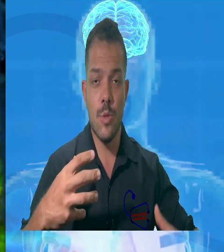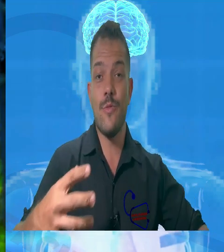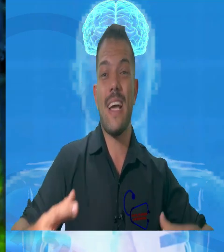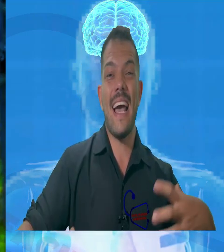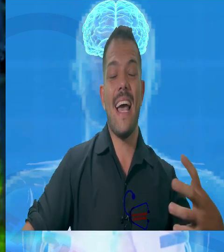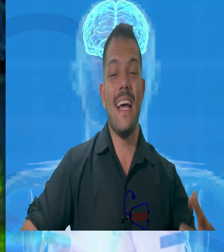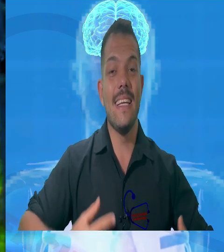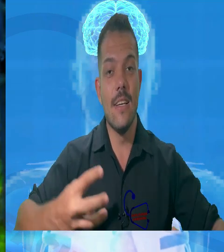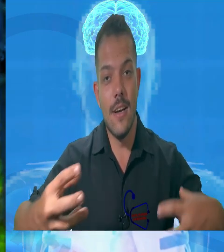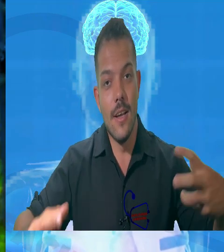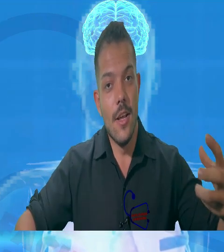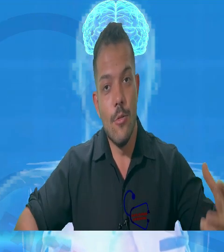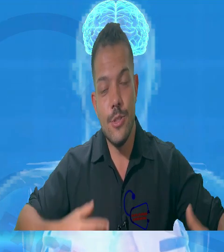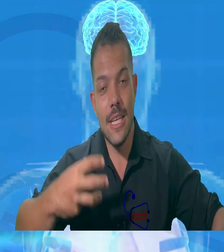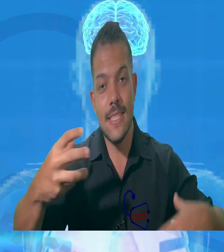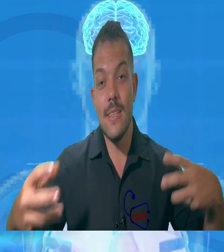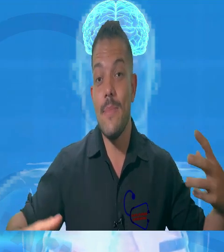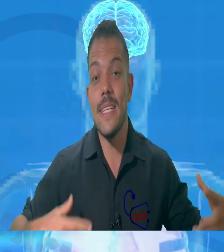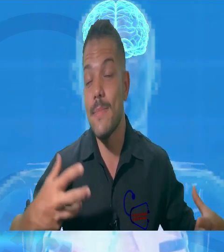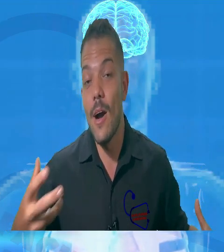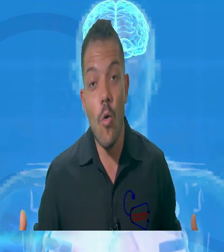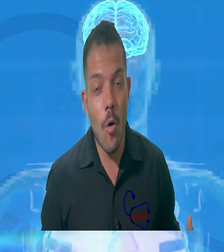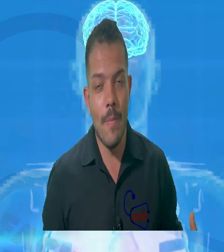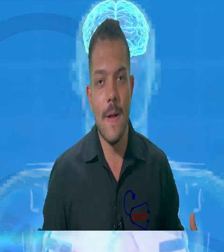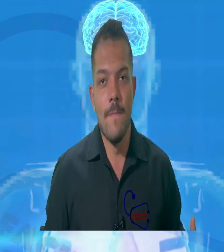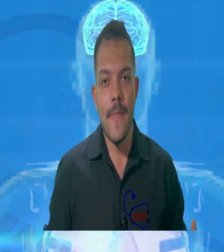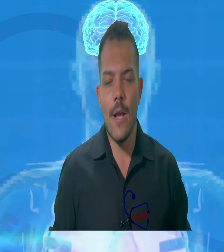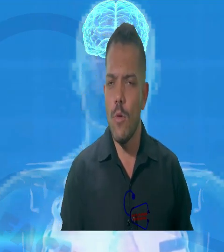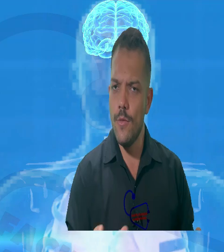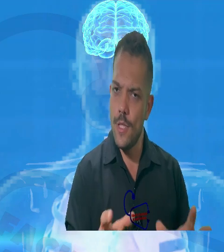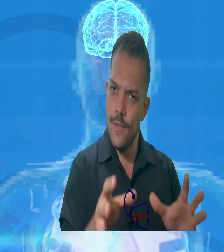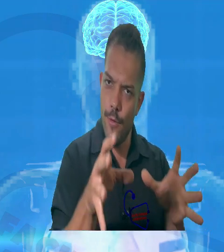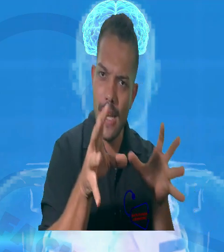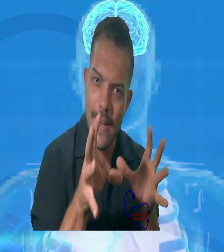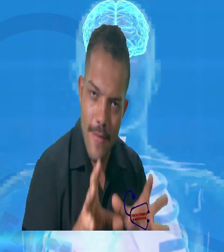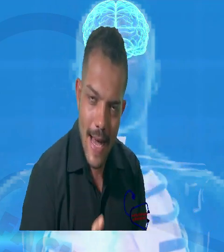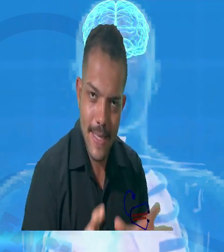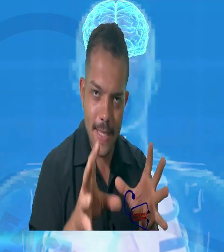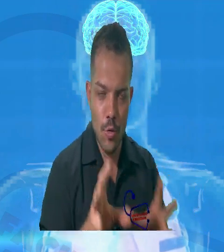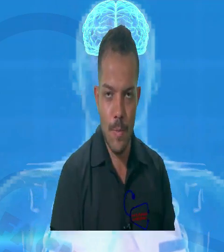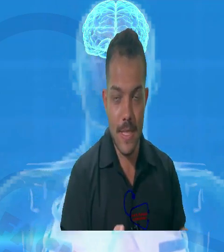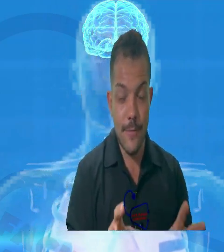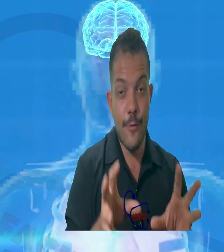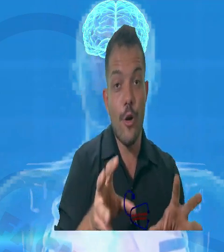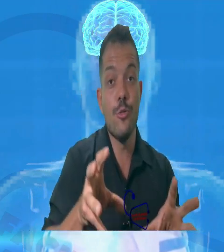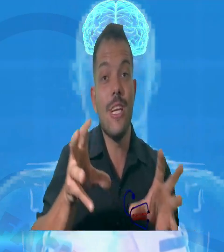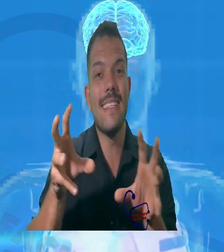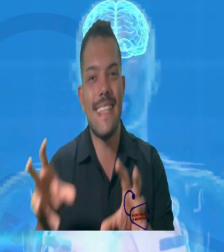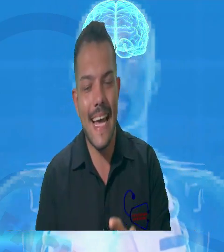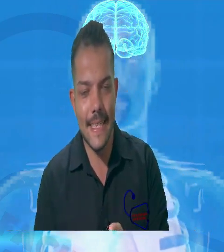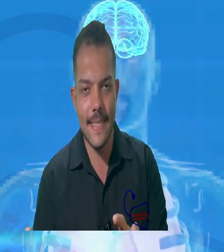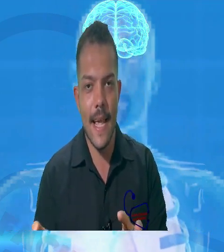don't just stay there, using the same clothes and when you wash these clothes that were used